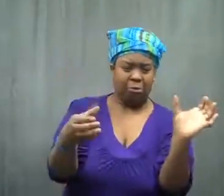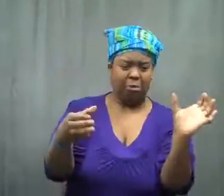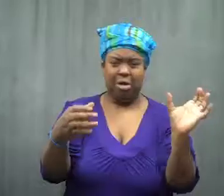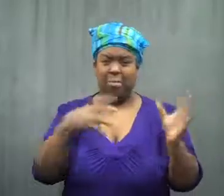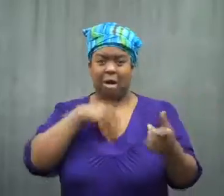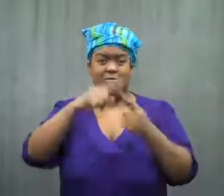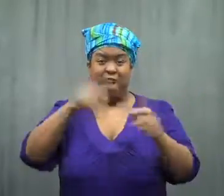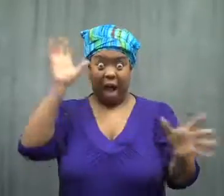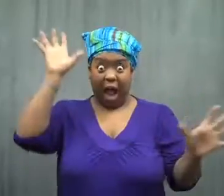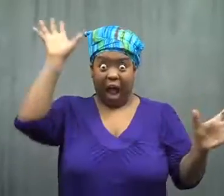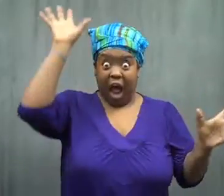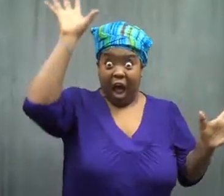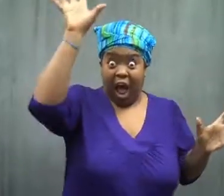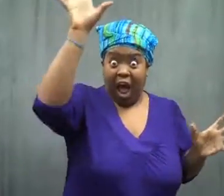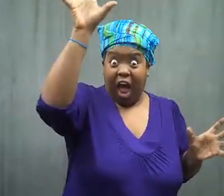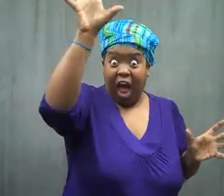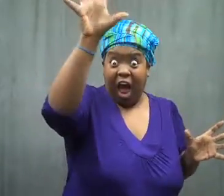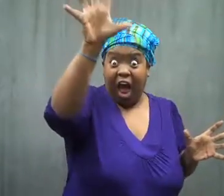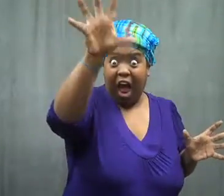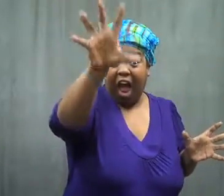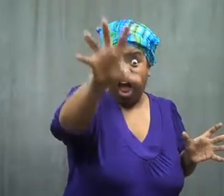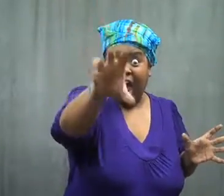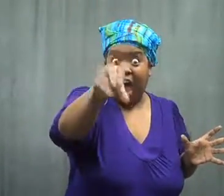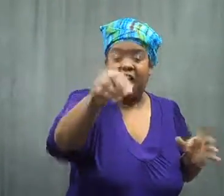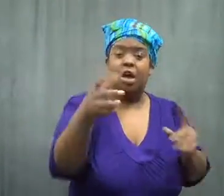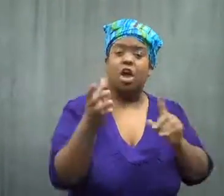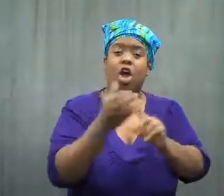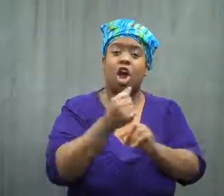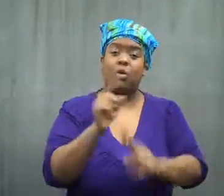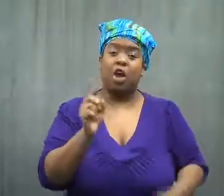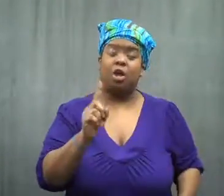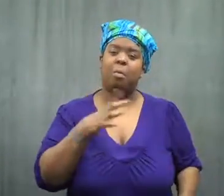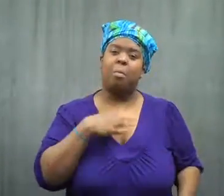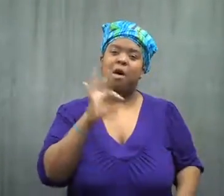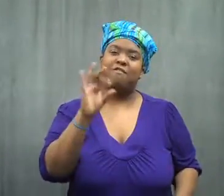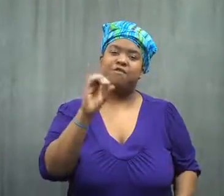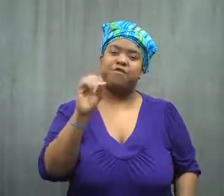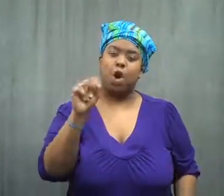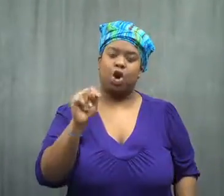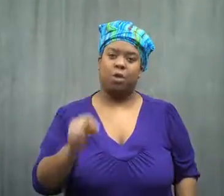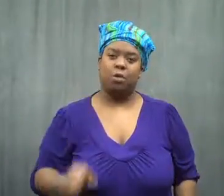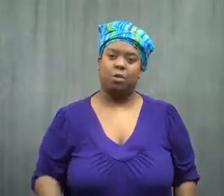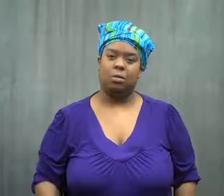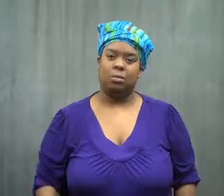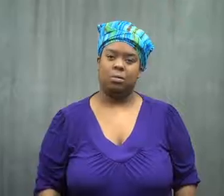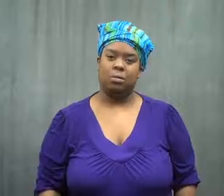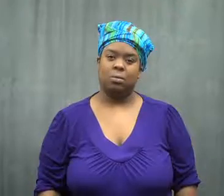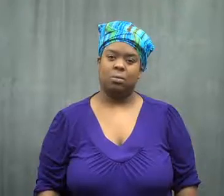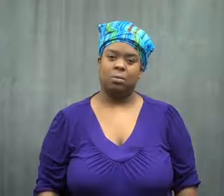My friend tried to grab me, but got my foot.